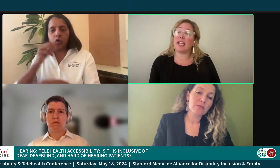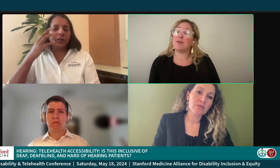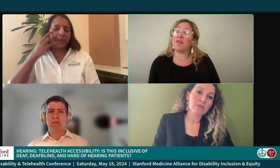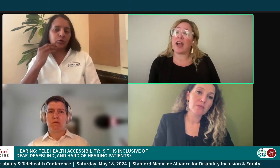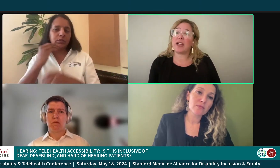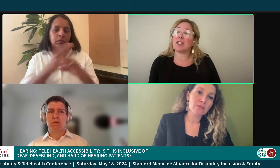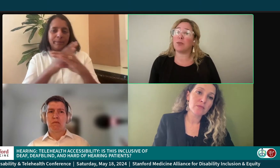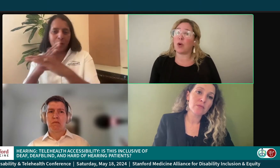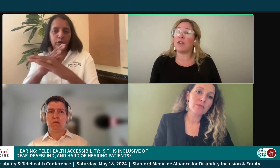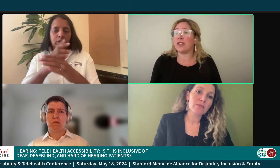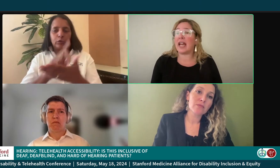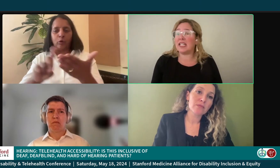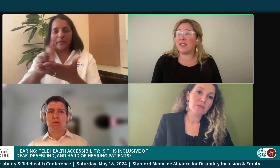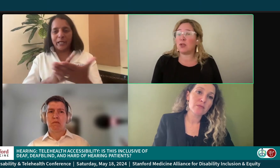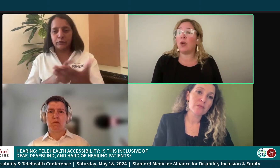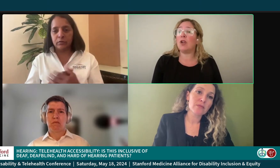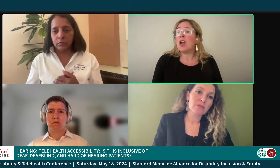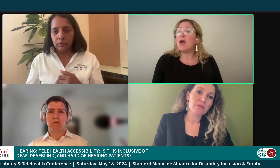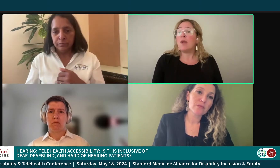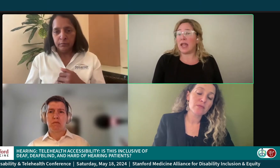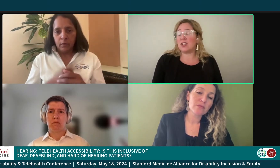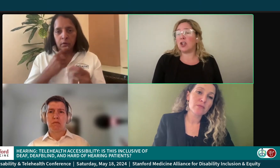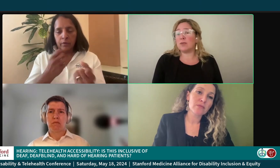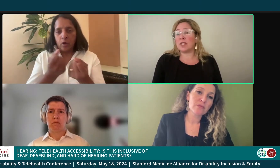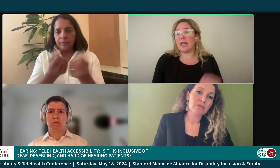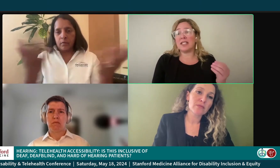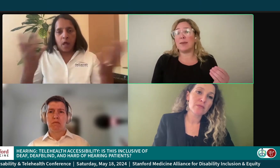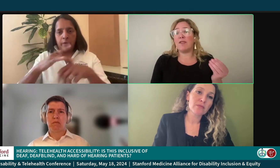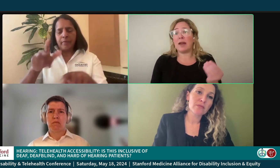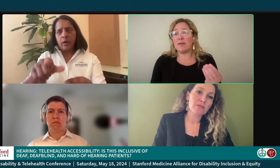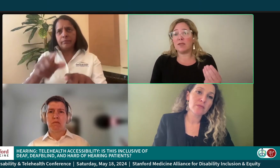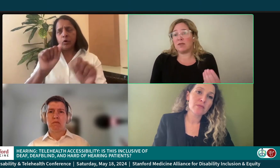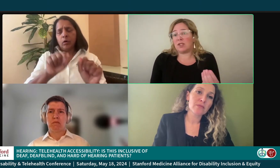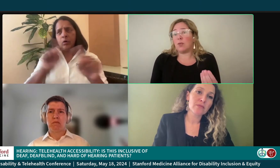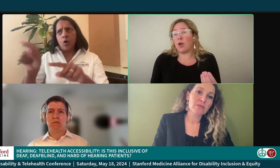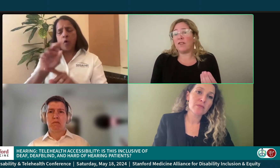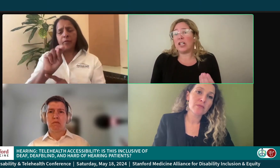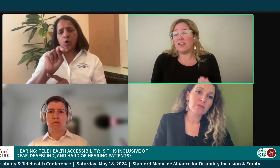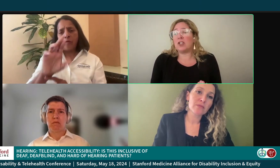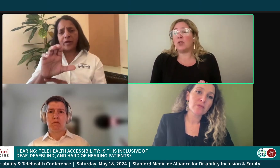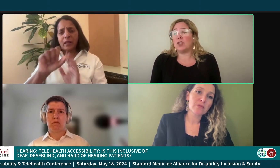they can provide support for that individual, because they provide support for individuals